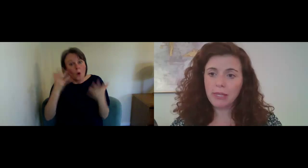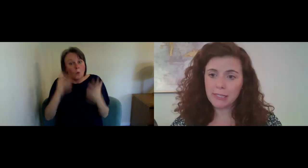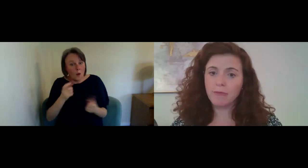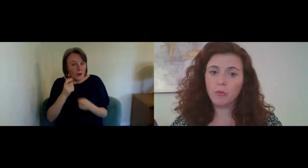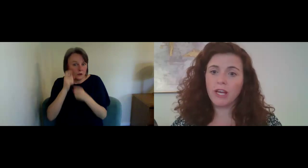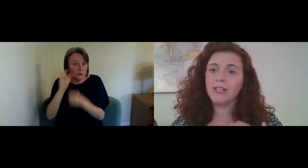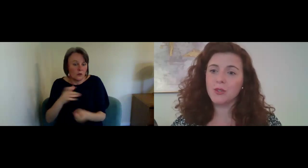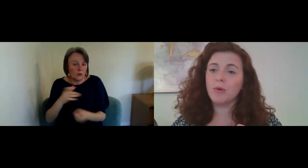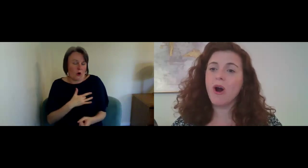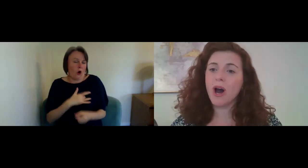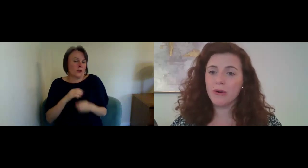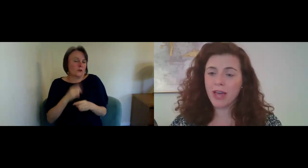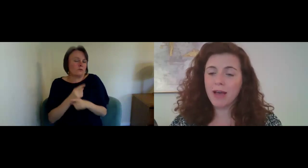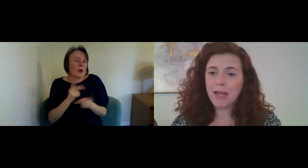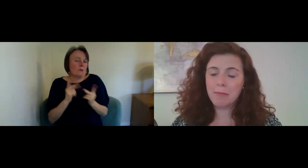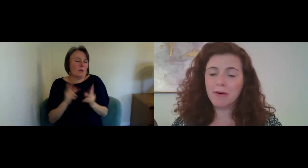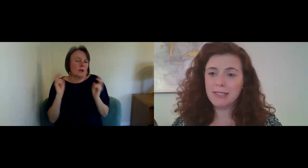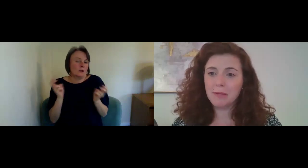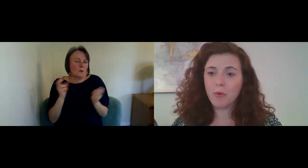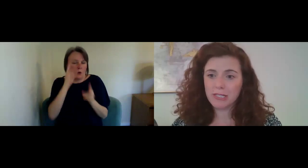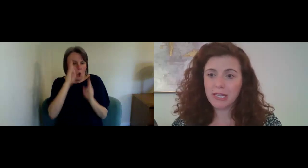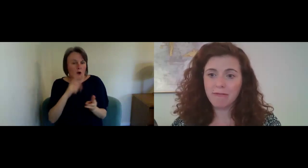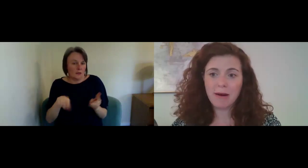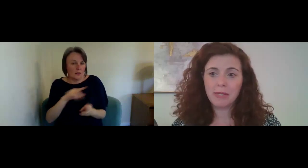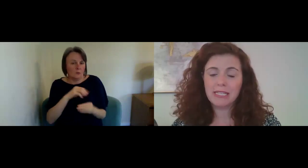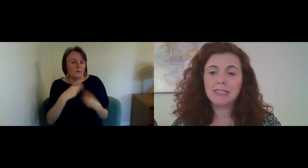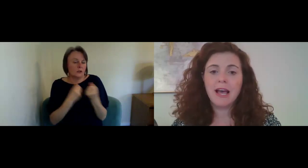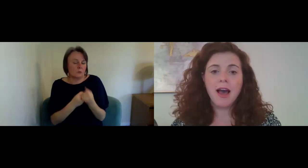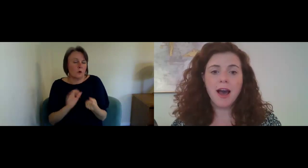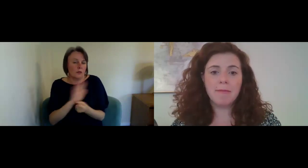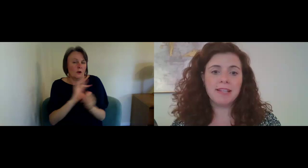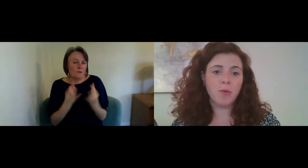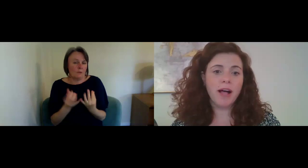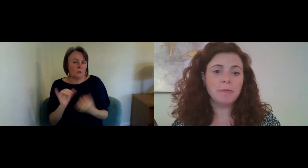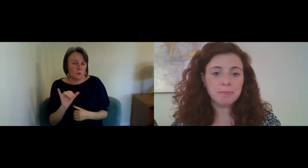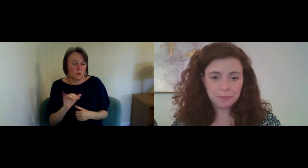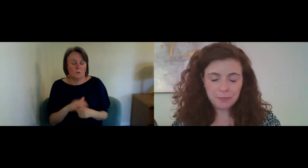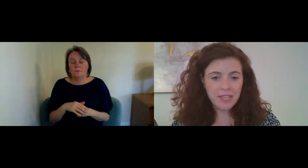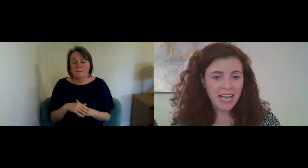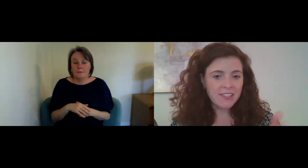the right place, if you will, and so we honor them and provide support to their families as well. And,